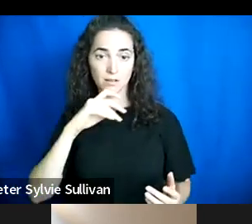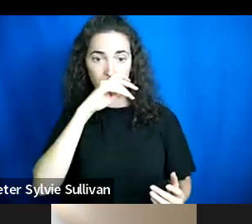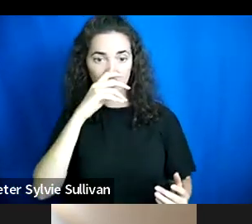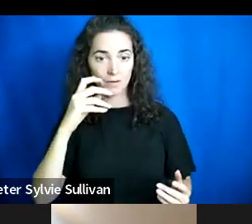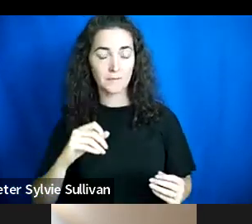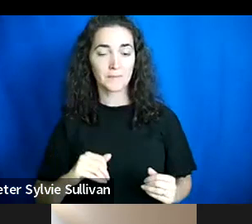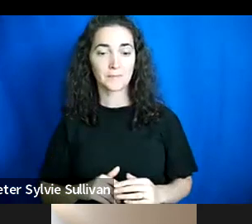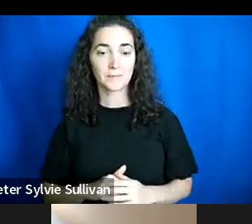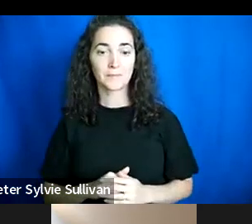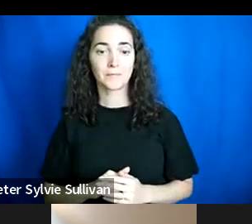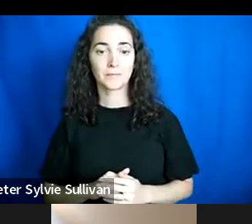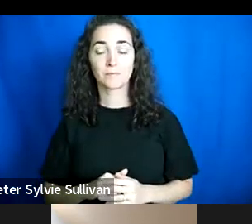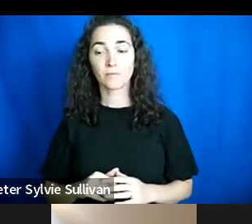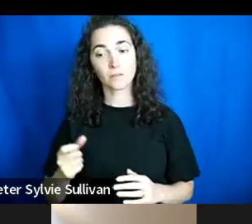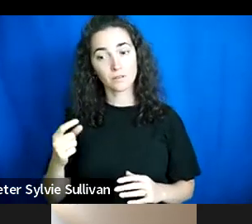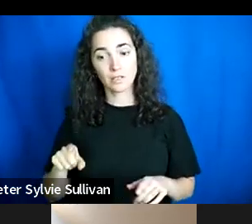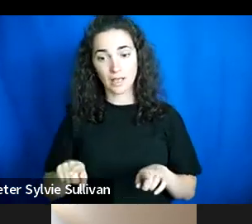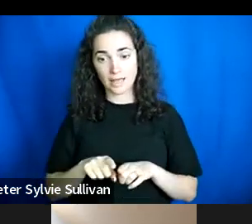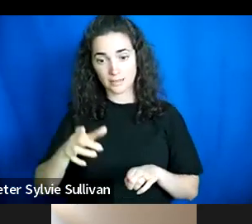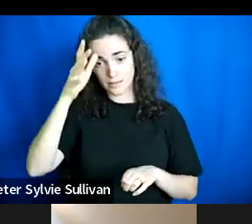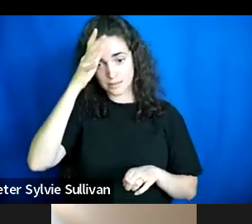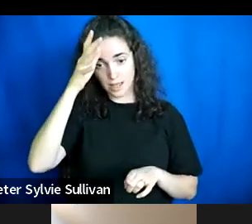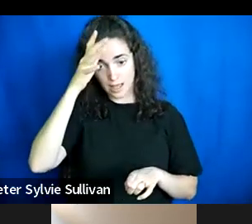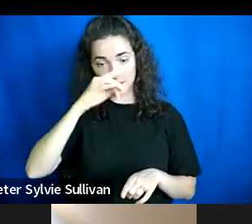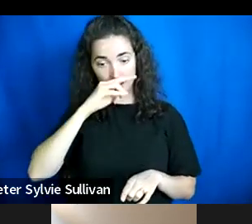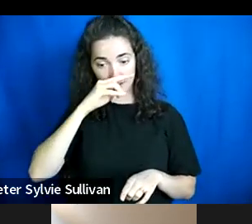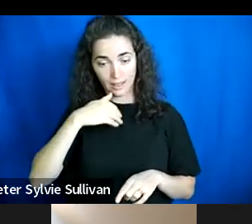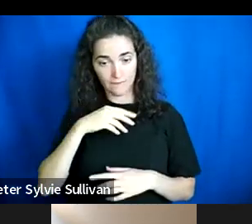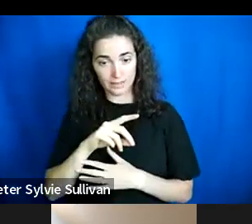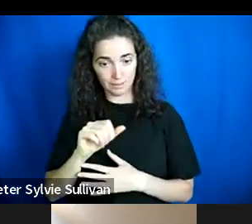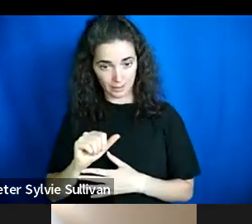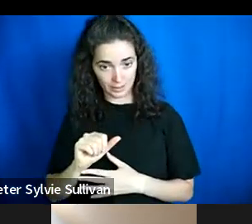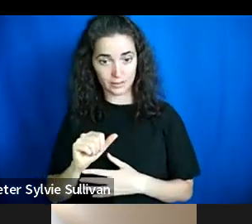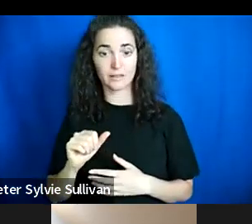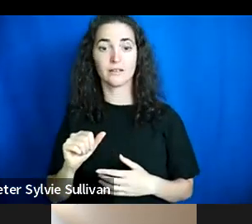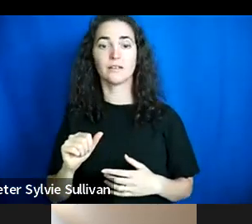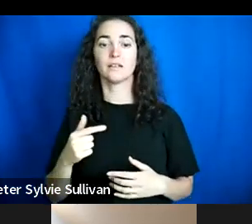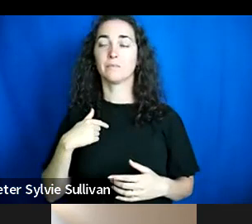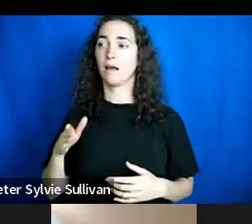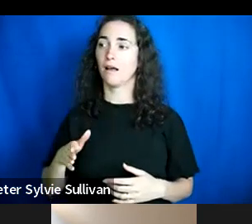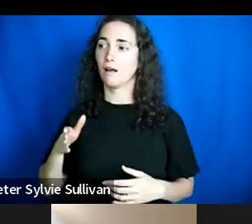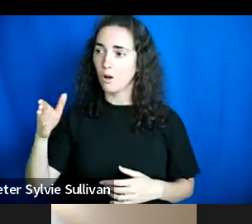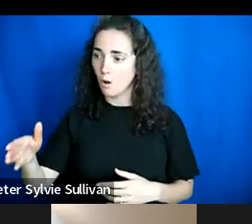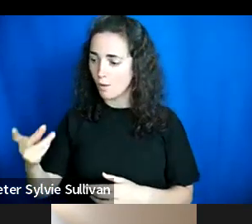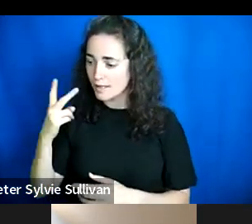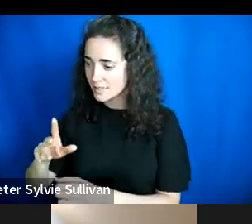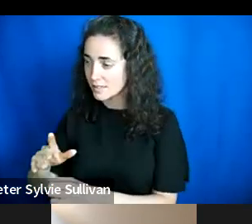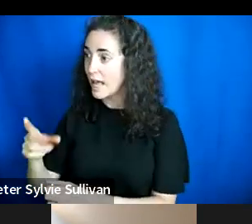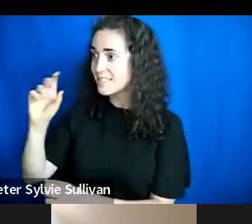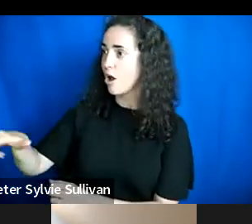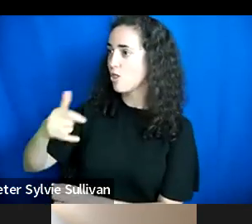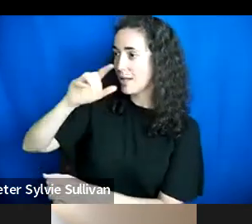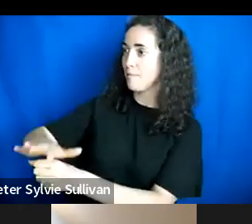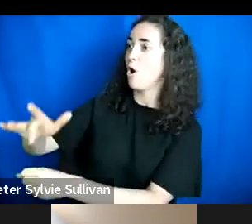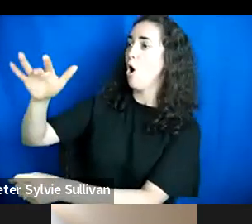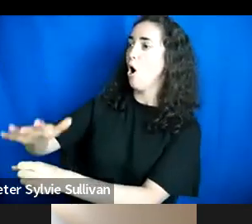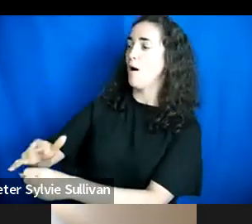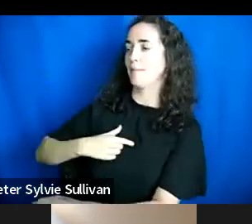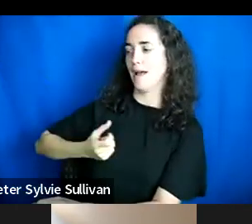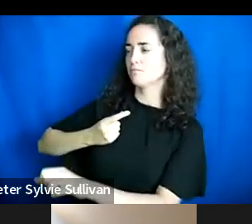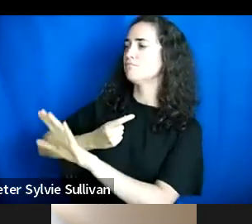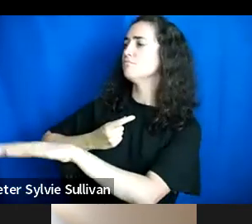But with that being said as a parent of a child with a disability, I've gone places where i've seen similar outversion, i'm able to relate and give another pair of relief. Say, hey?